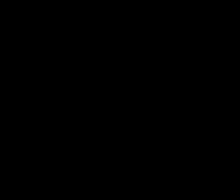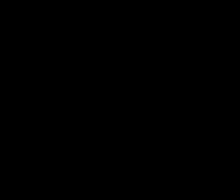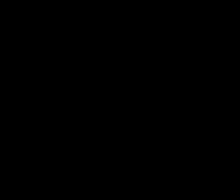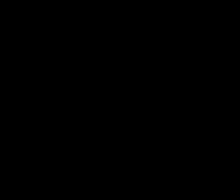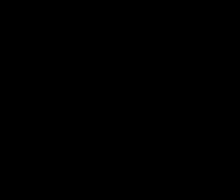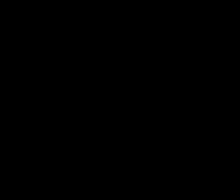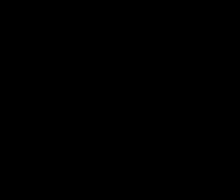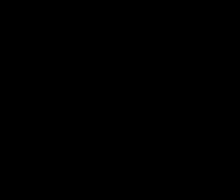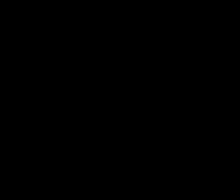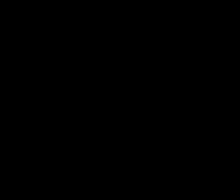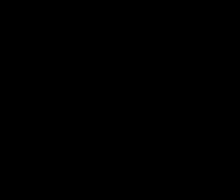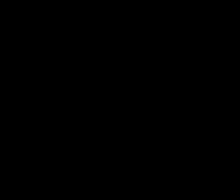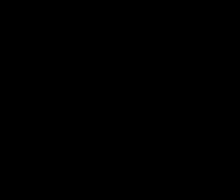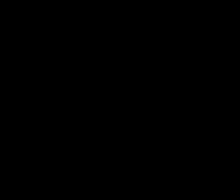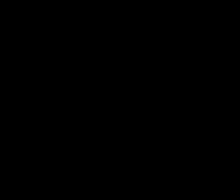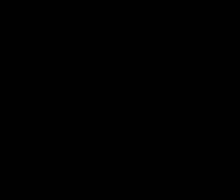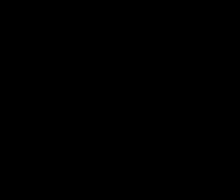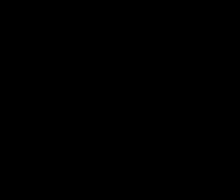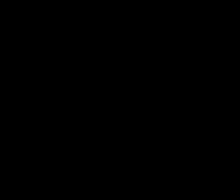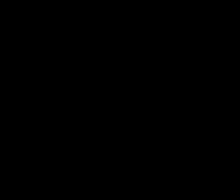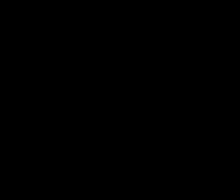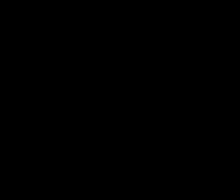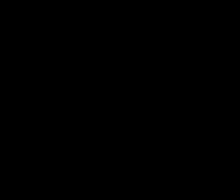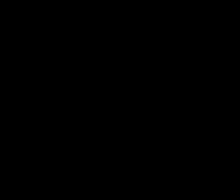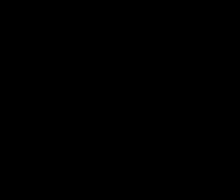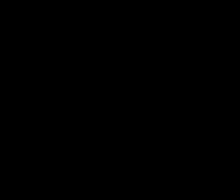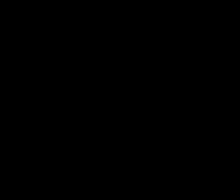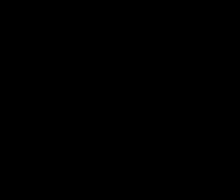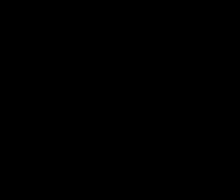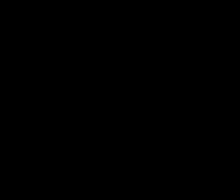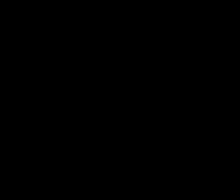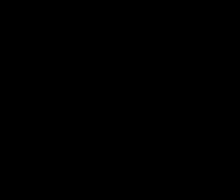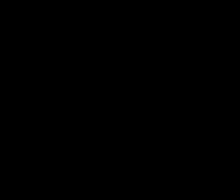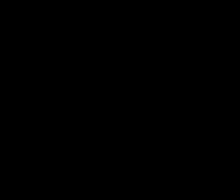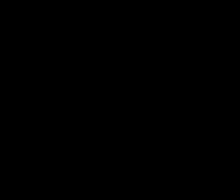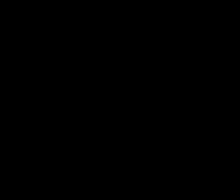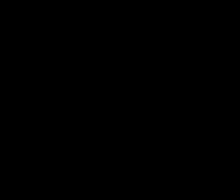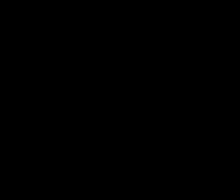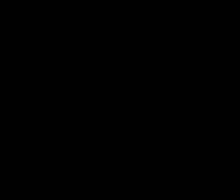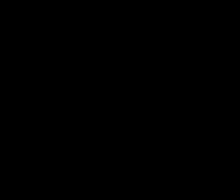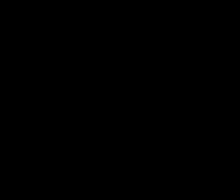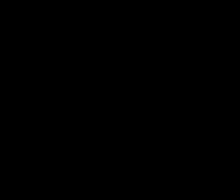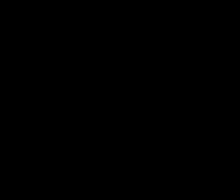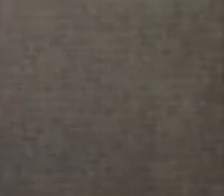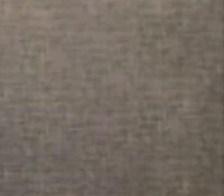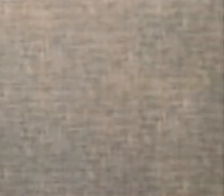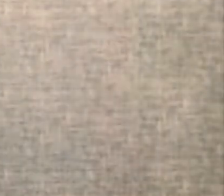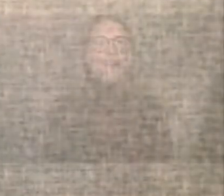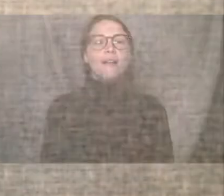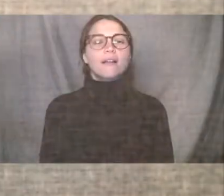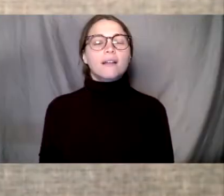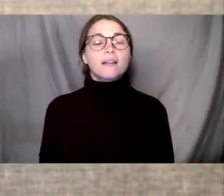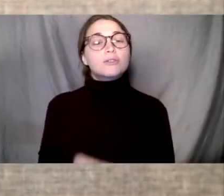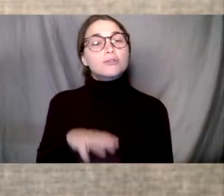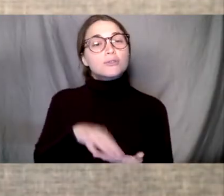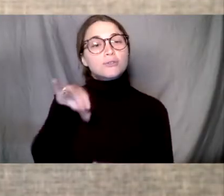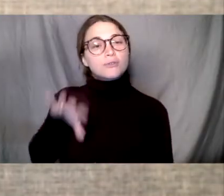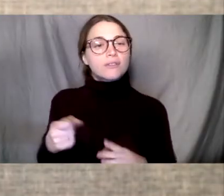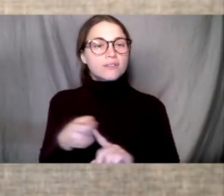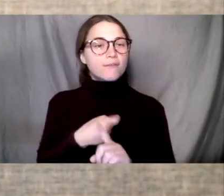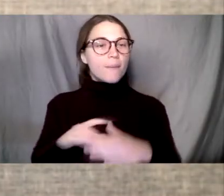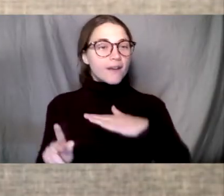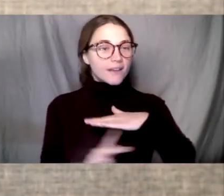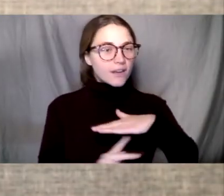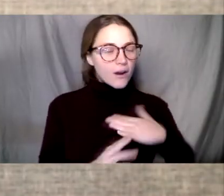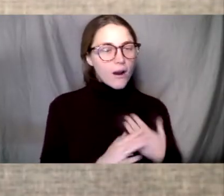so from kindergarten all the way through our edge program